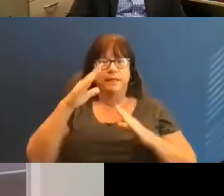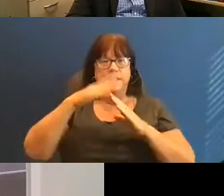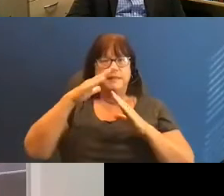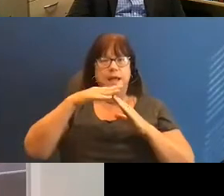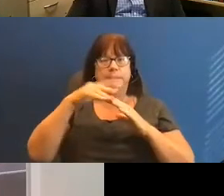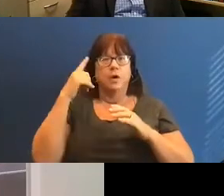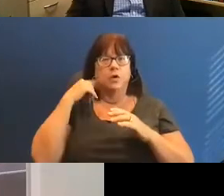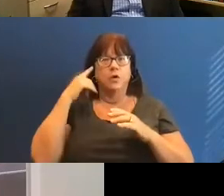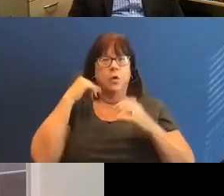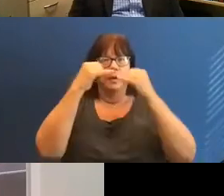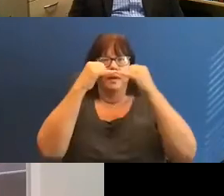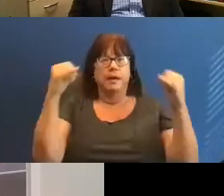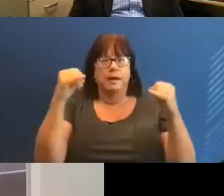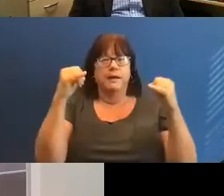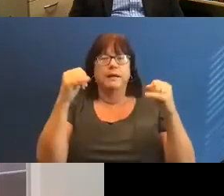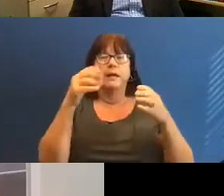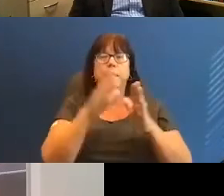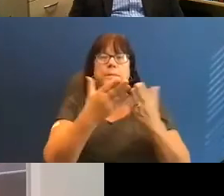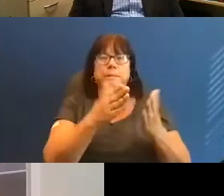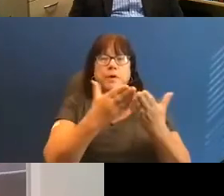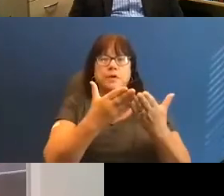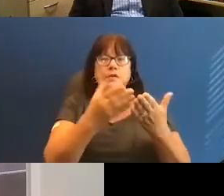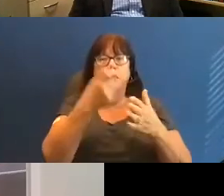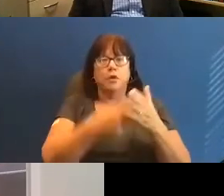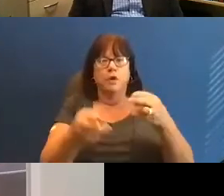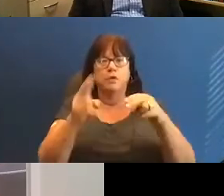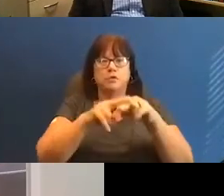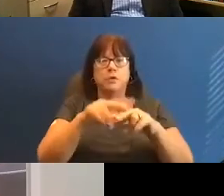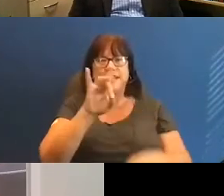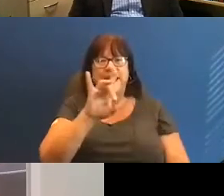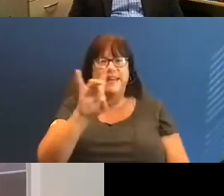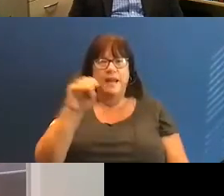88% over this 10-year period. So as an overall share of higher ed costs textbooks might not